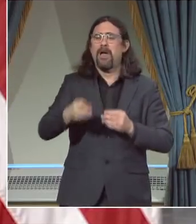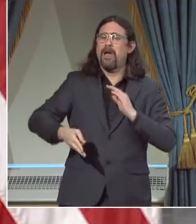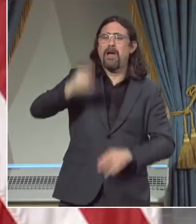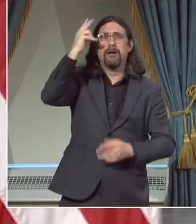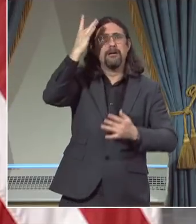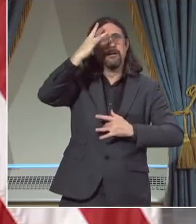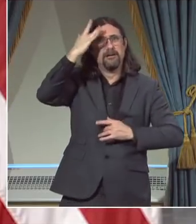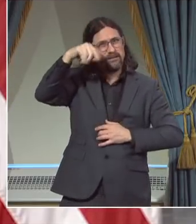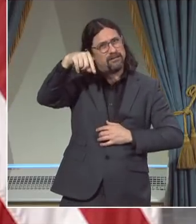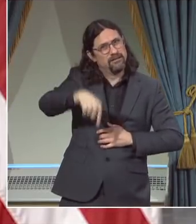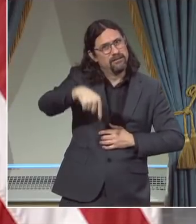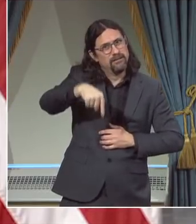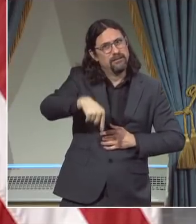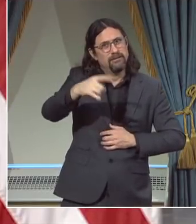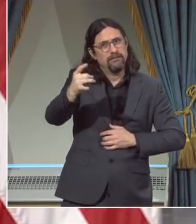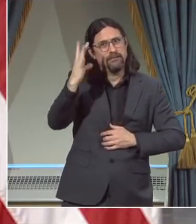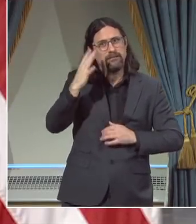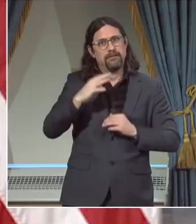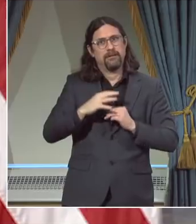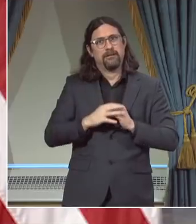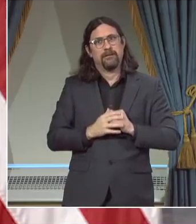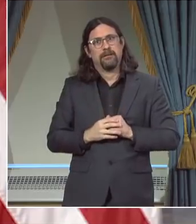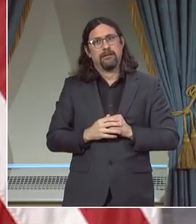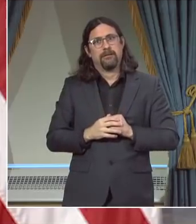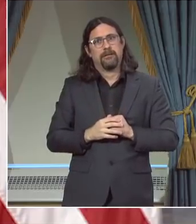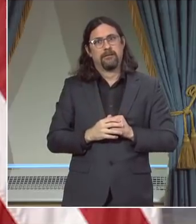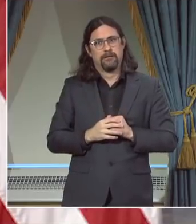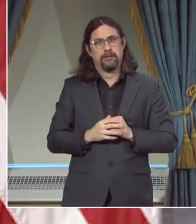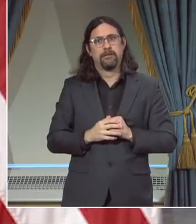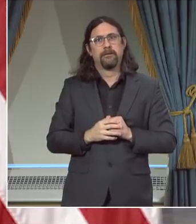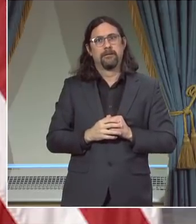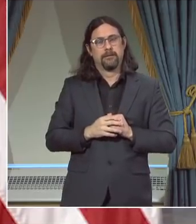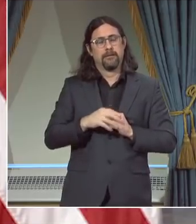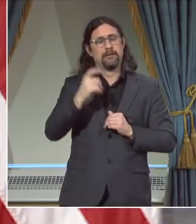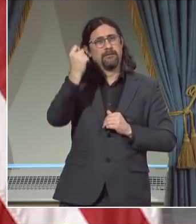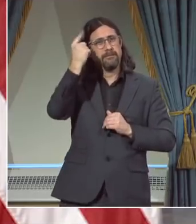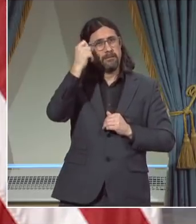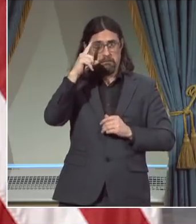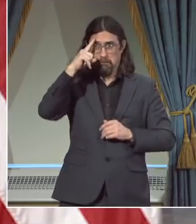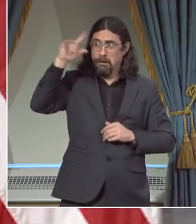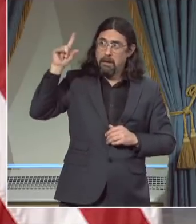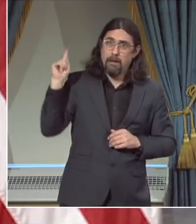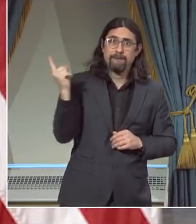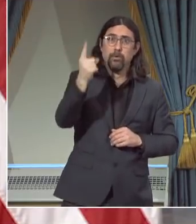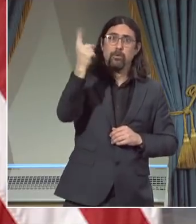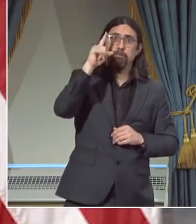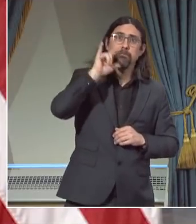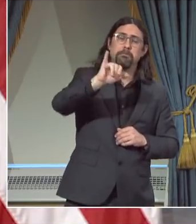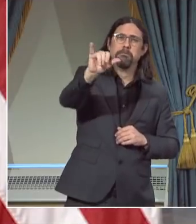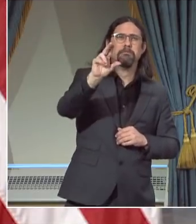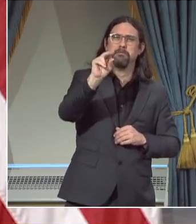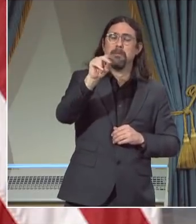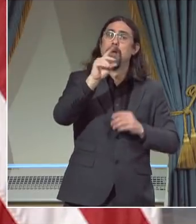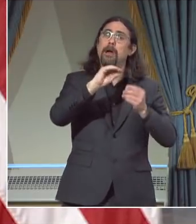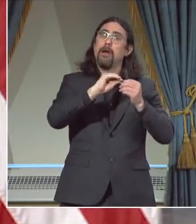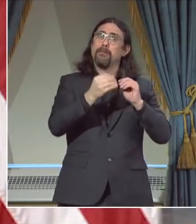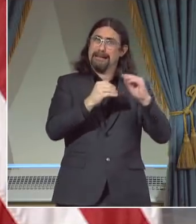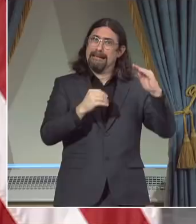A DAY WILL COME WHEN I WILL NO LONGER USE THAT WORD, BUT RIGHT NOW WE ARE THE EPICENTER AND THE